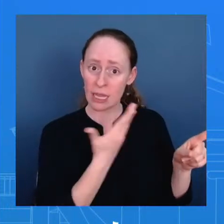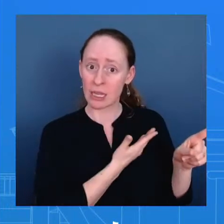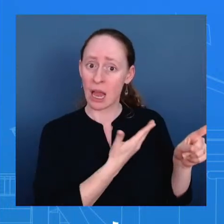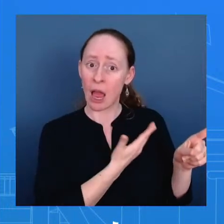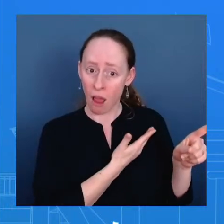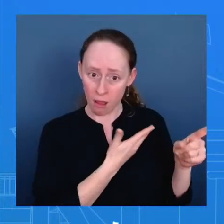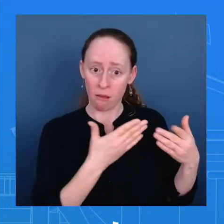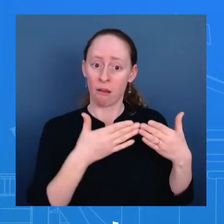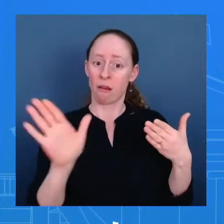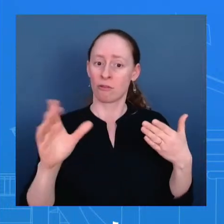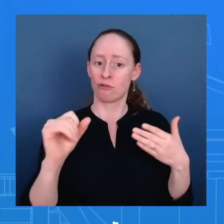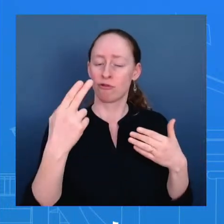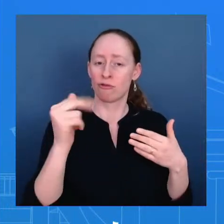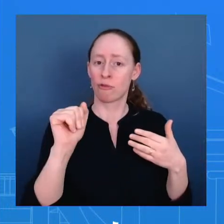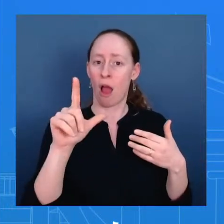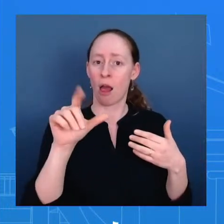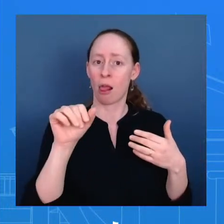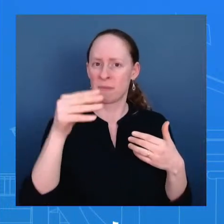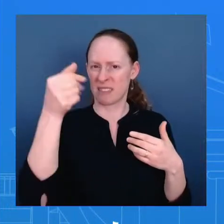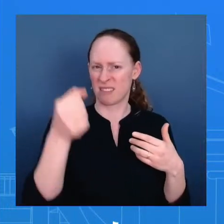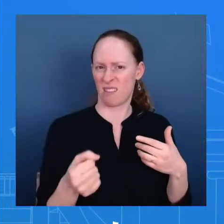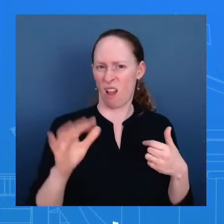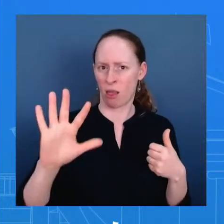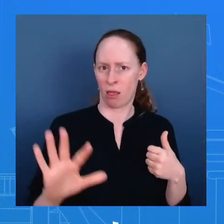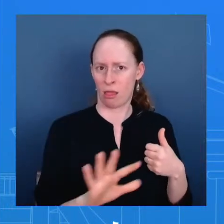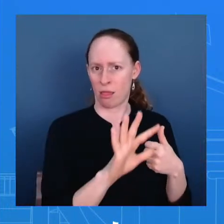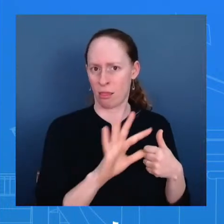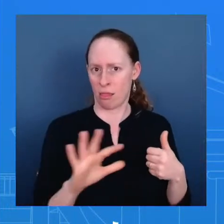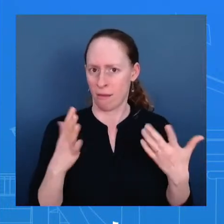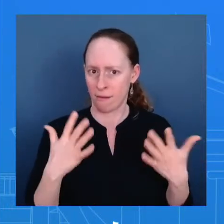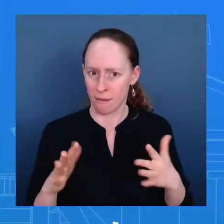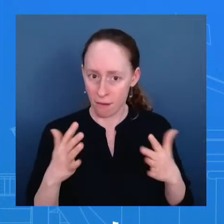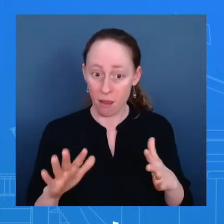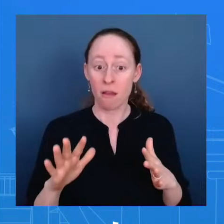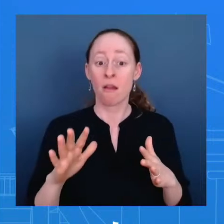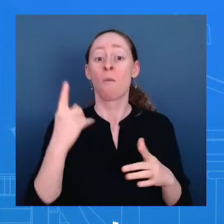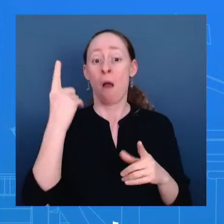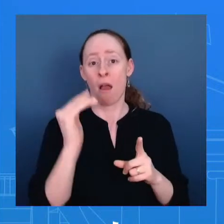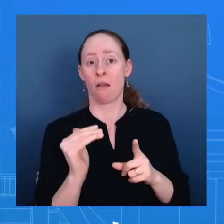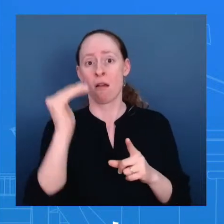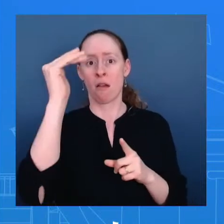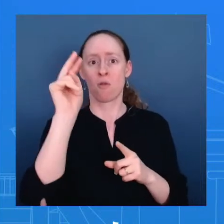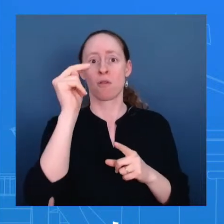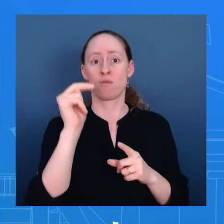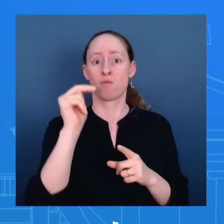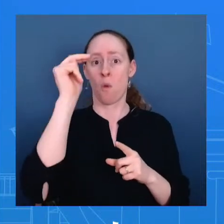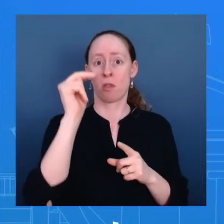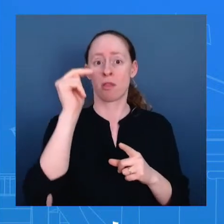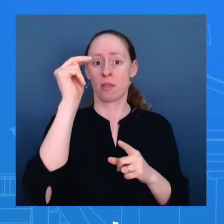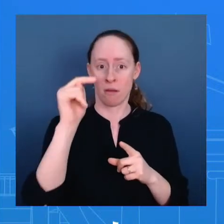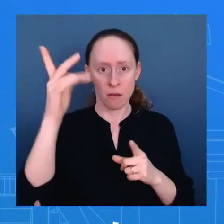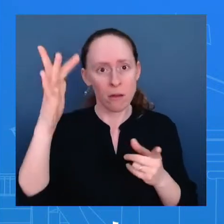and a new crossing, Erez West, in northern Gaza. So, we have seen trucks go in. And I think that's important to note.